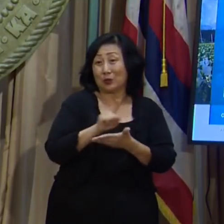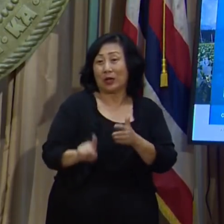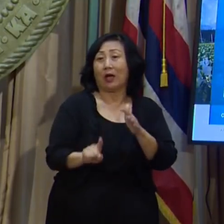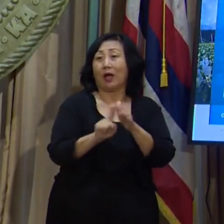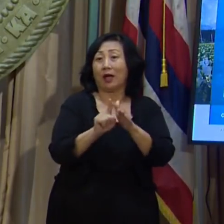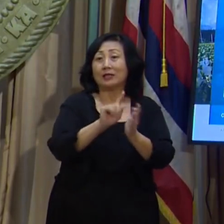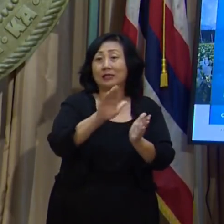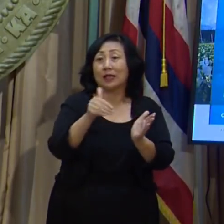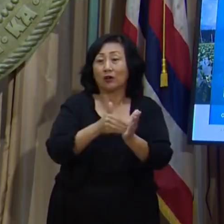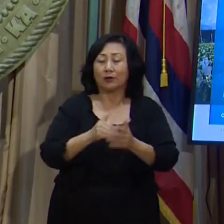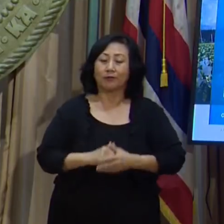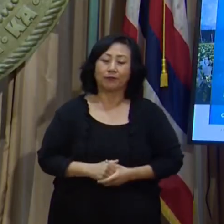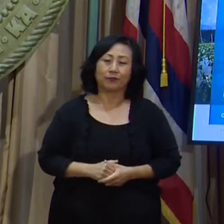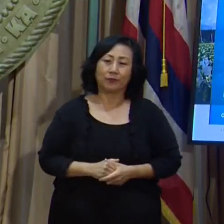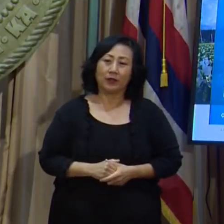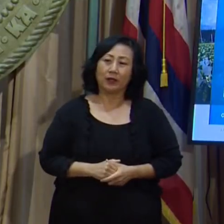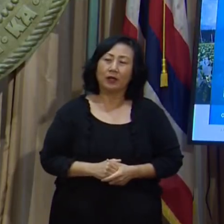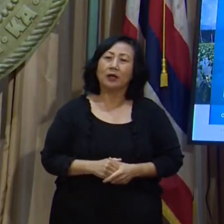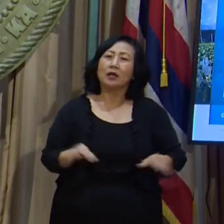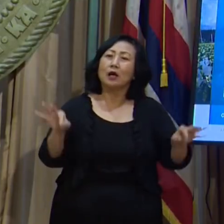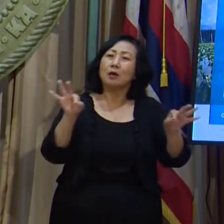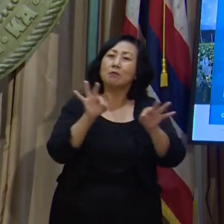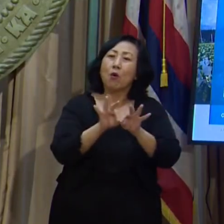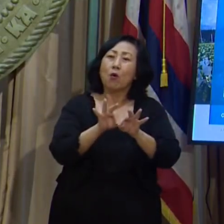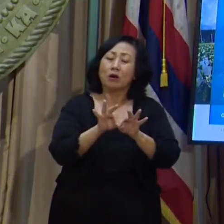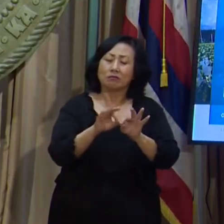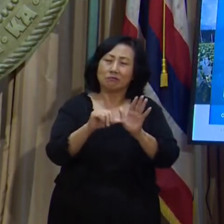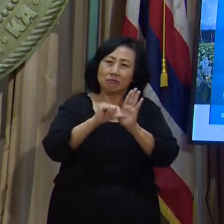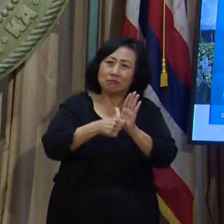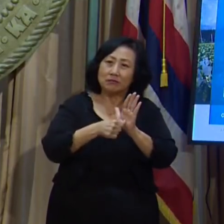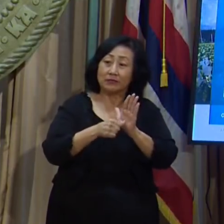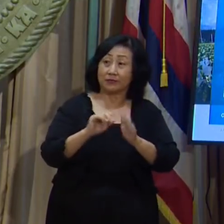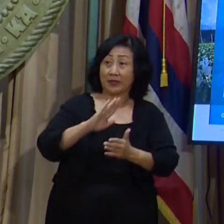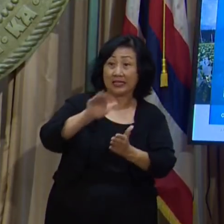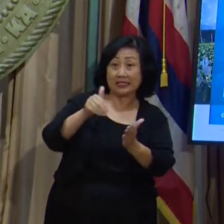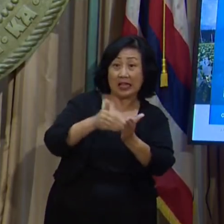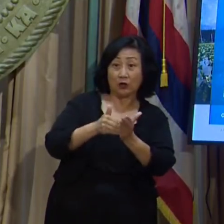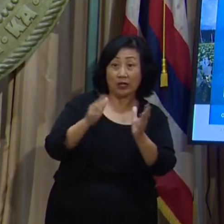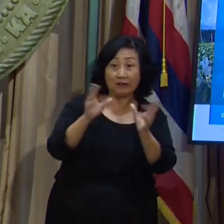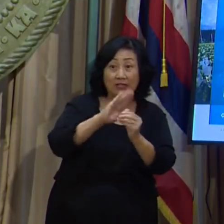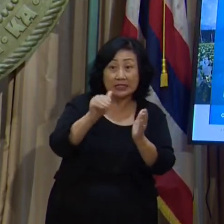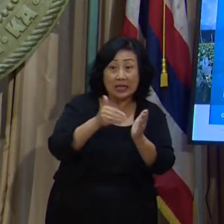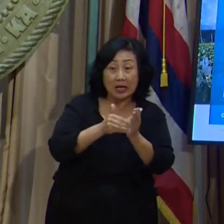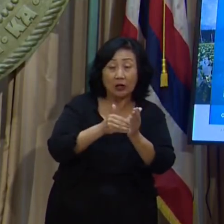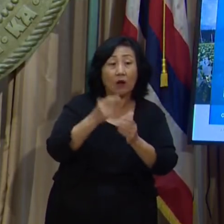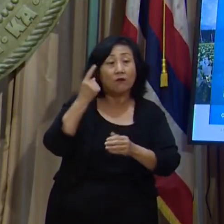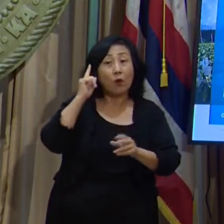WE ANTICIPATE SEVERAL HUNDRED VOLUNTEERS AT THE CENTER STARTING THIS WEEK.